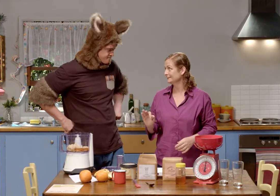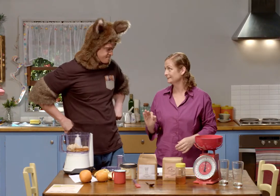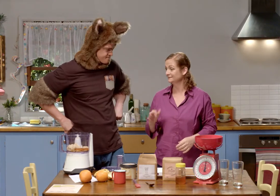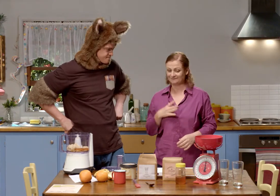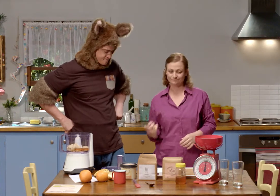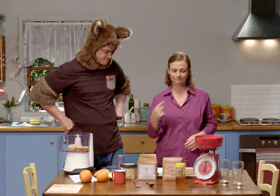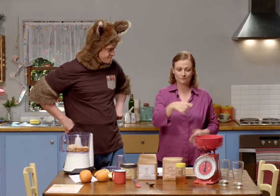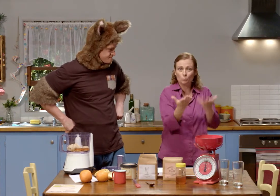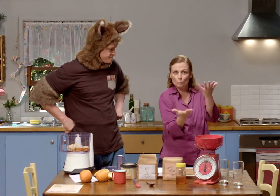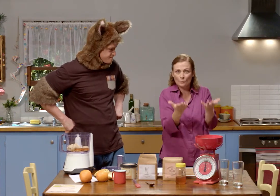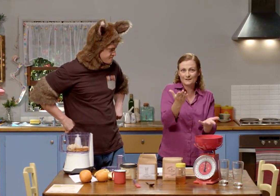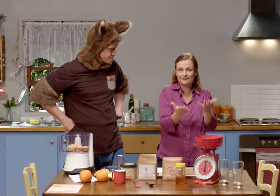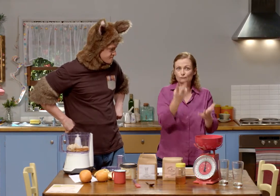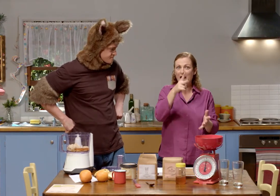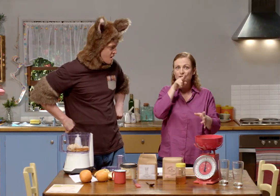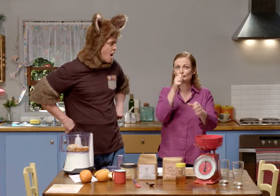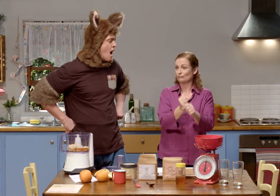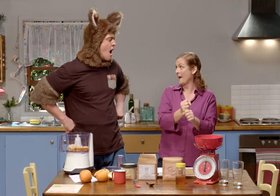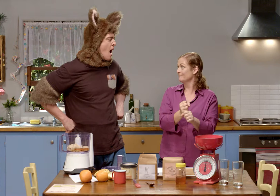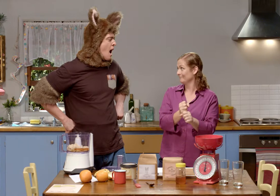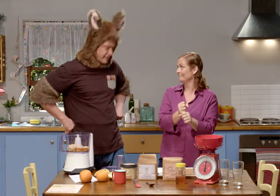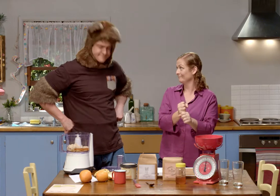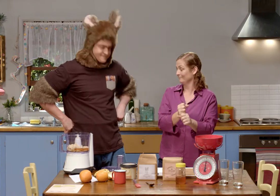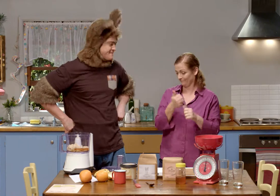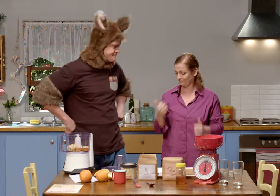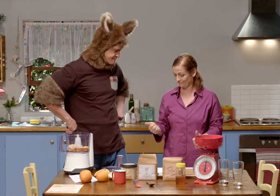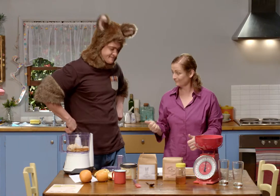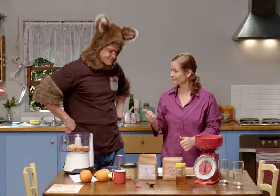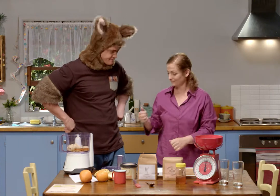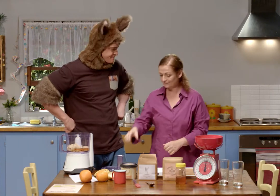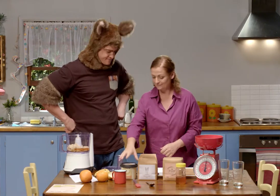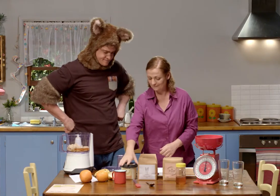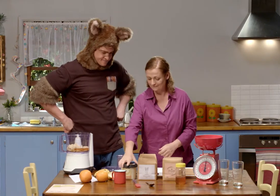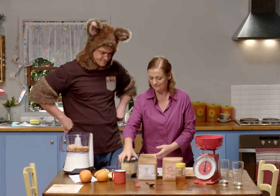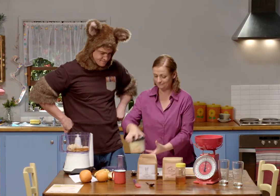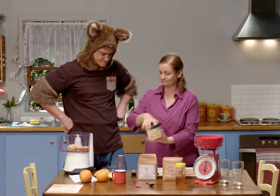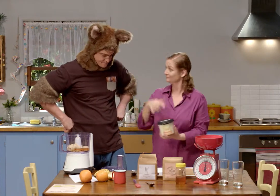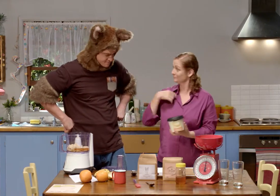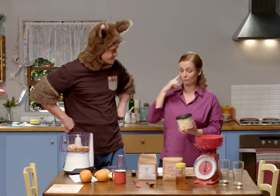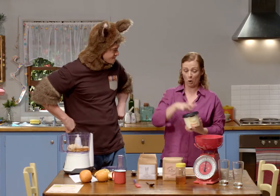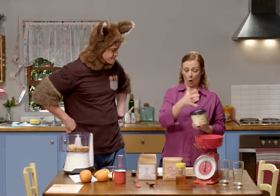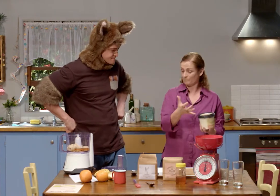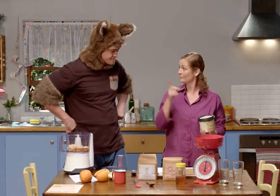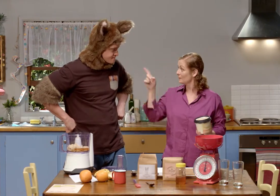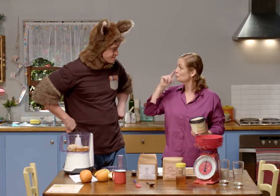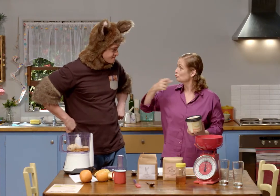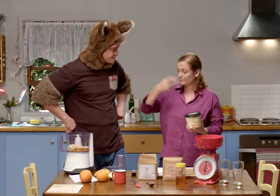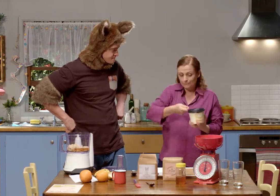It's not the whole tub, just 200 grams, we need to weigh it on the scales. If I open it up,